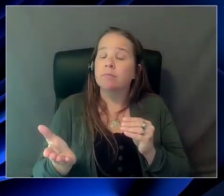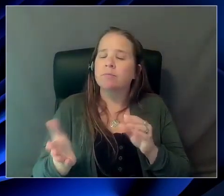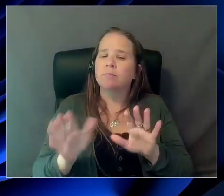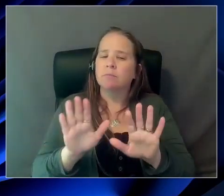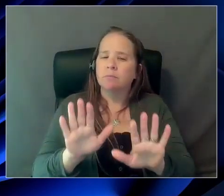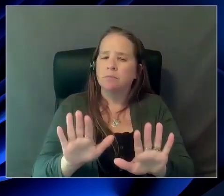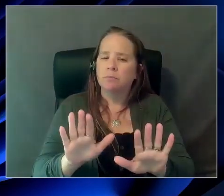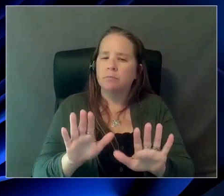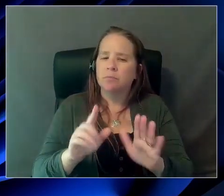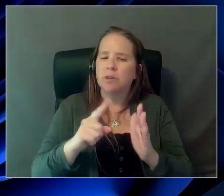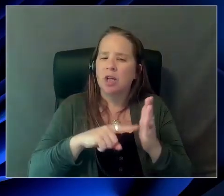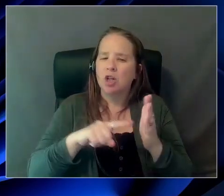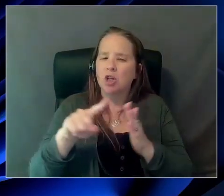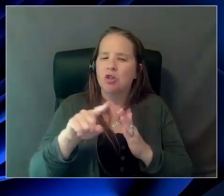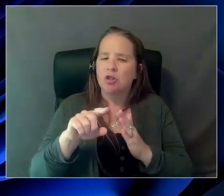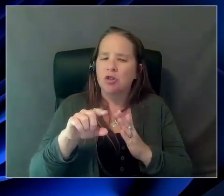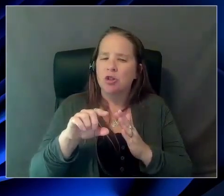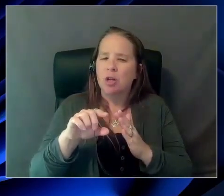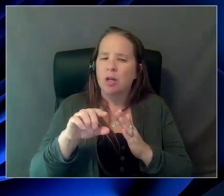let's look at File Explorer right now.